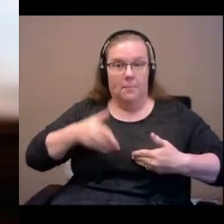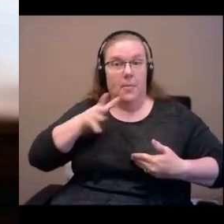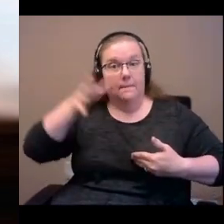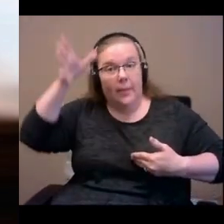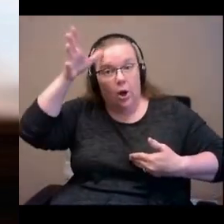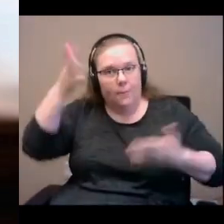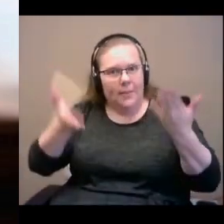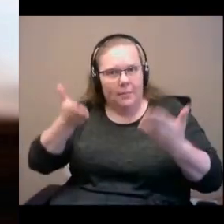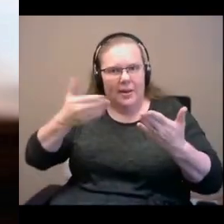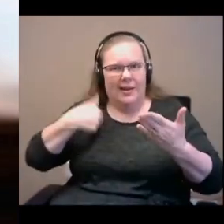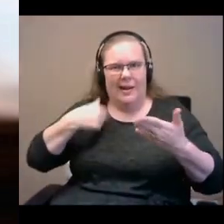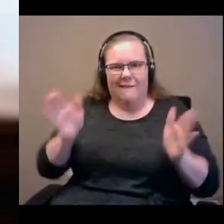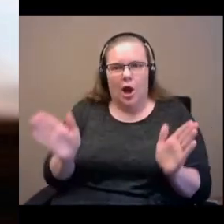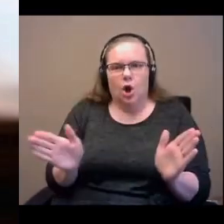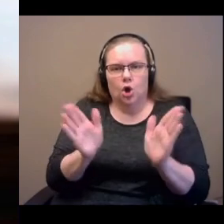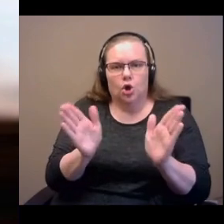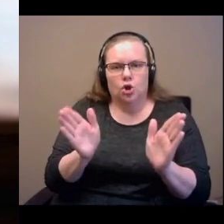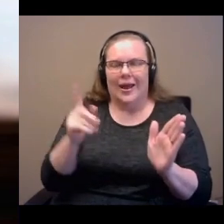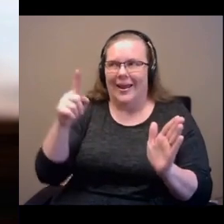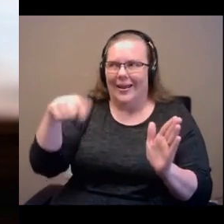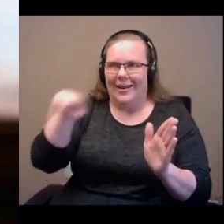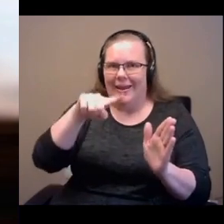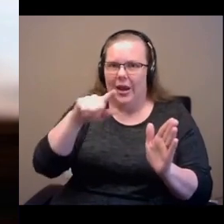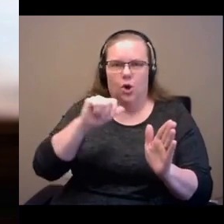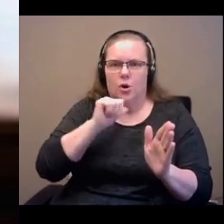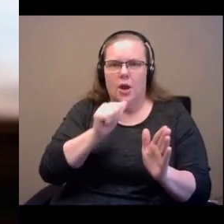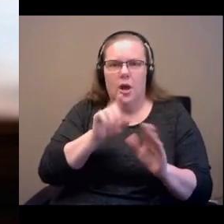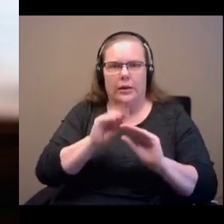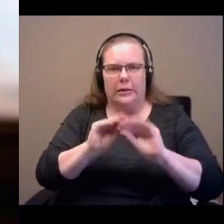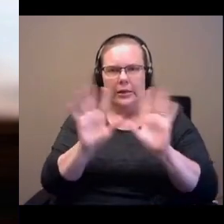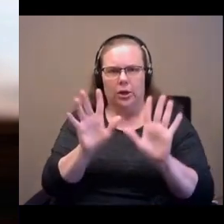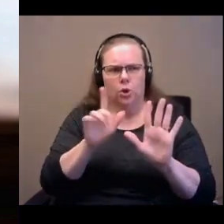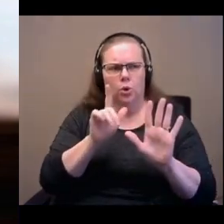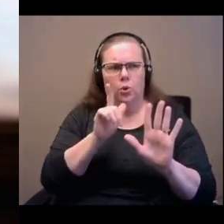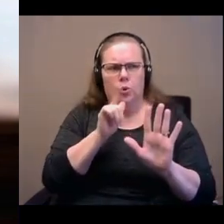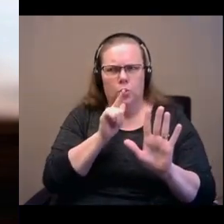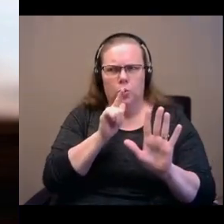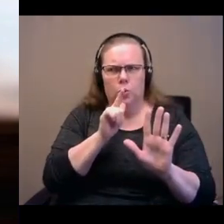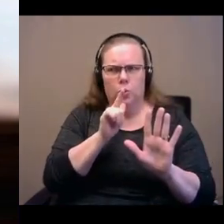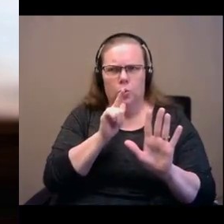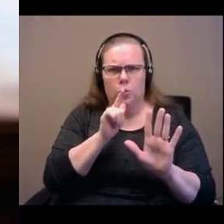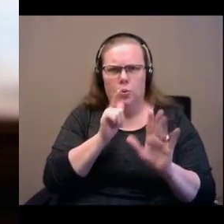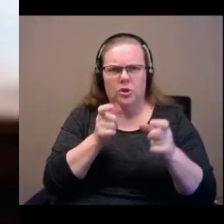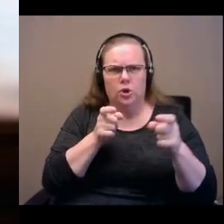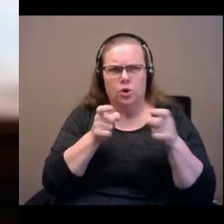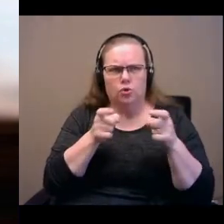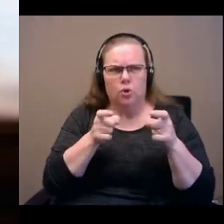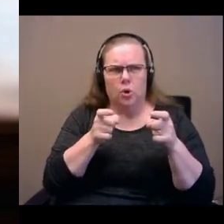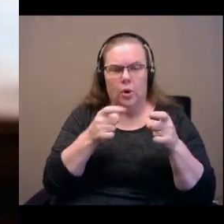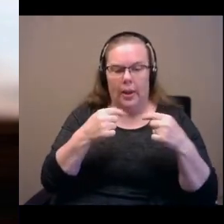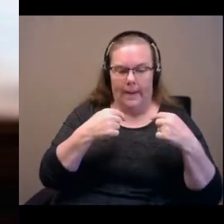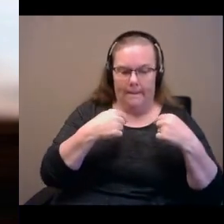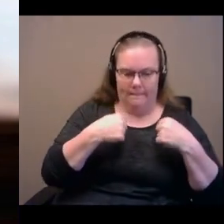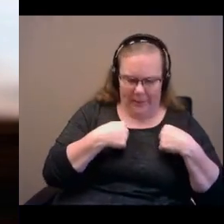little bit now, they’re no longer clear. Who’s in the driver’s seat? Am I in the driver’s seat, or are you in the driver’s seat? The more I feel like you are in the driver’s seat,